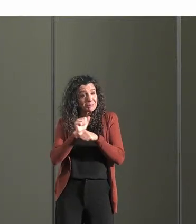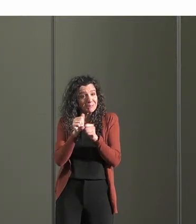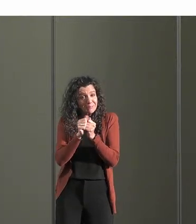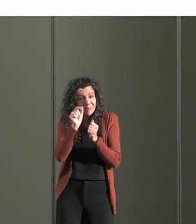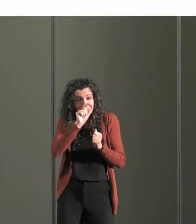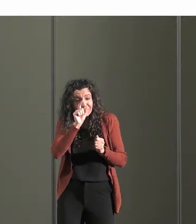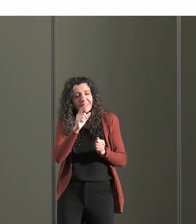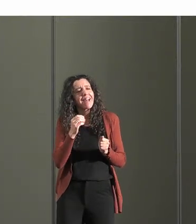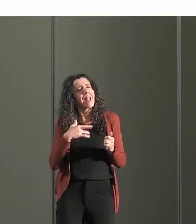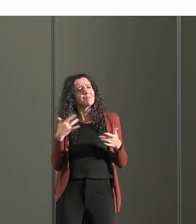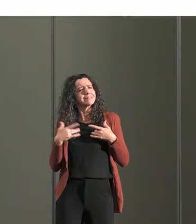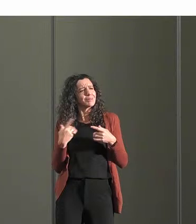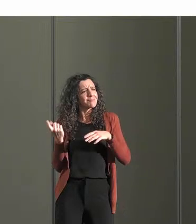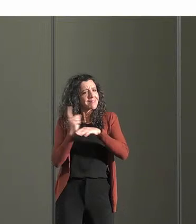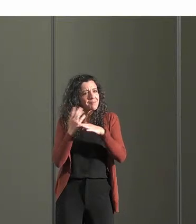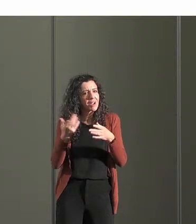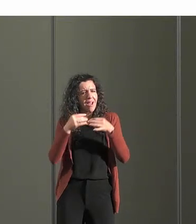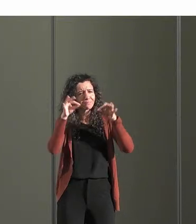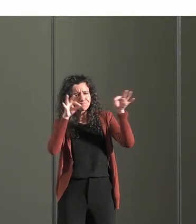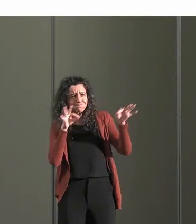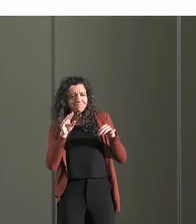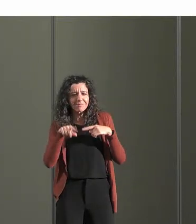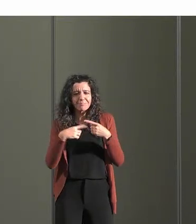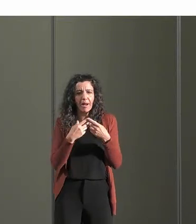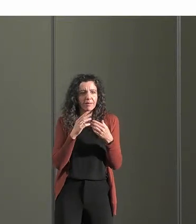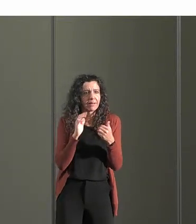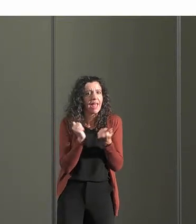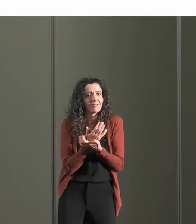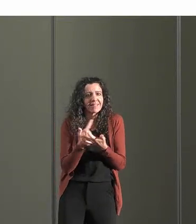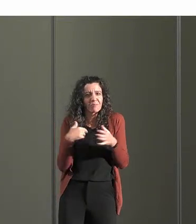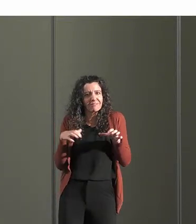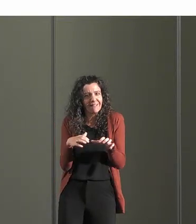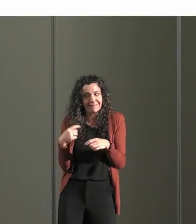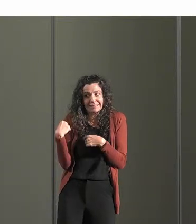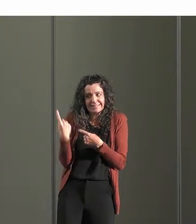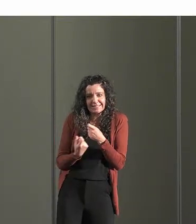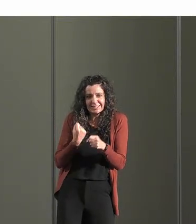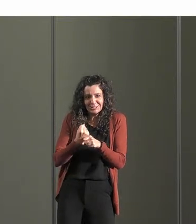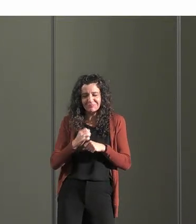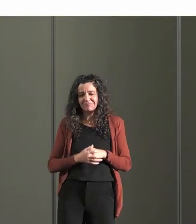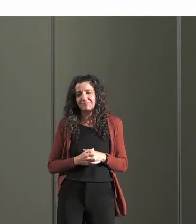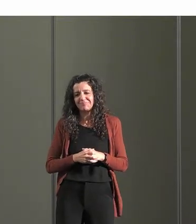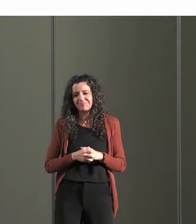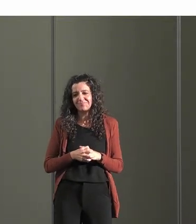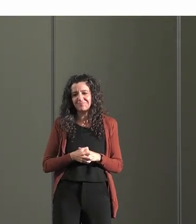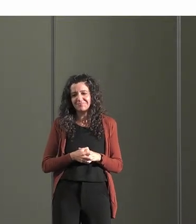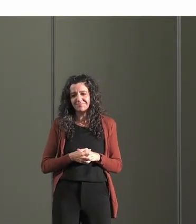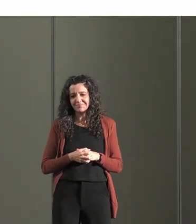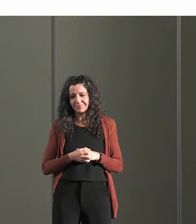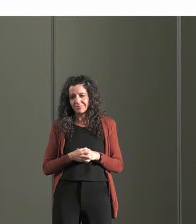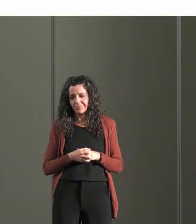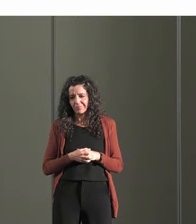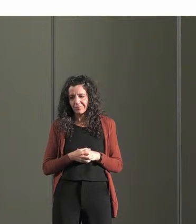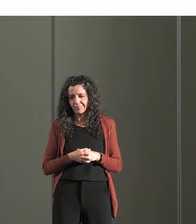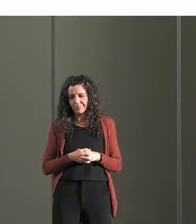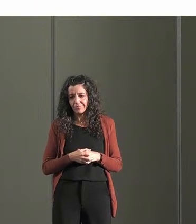full-time for for some time now. I'm excited to be at Google and here and tell but everything we've done this